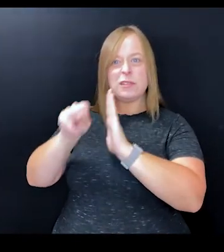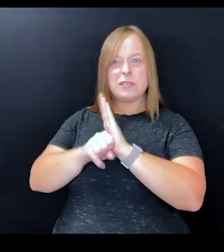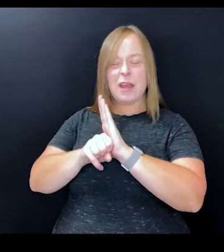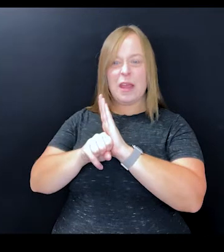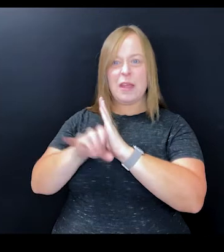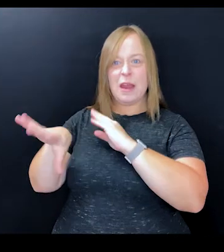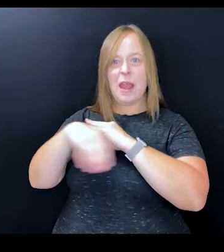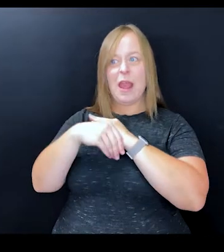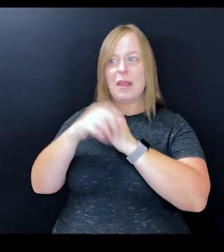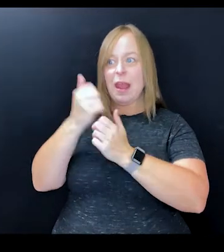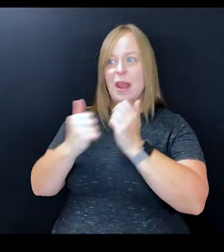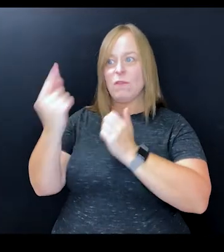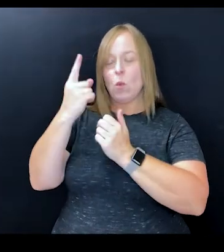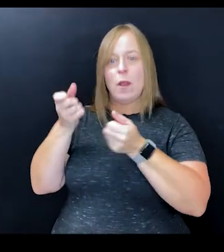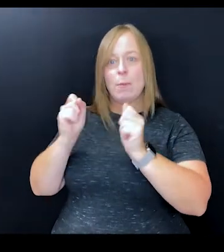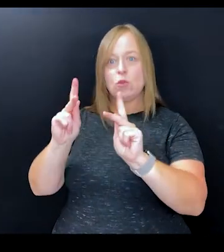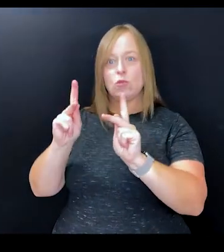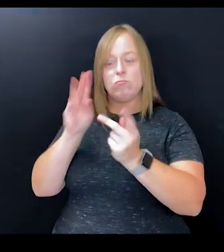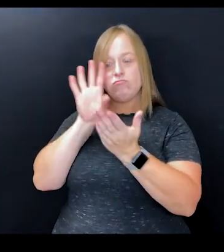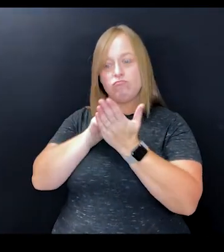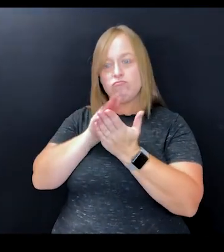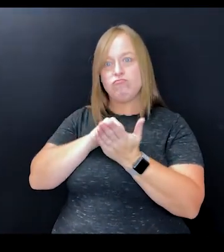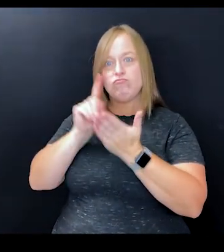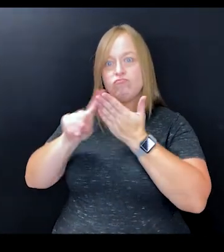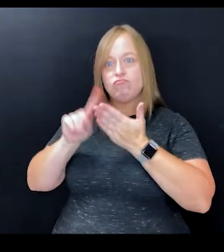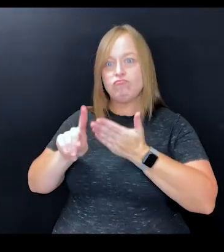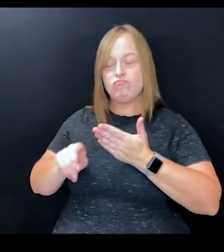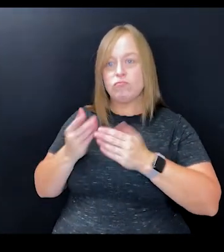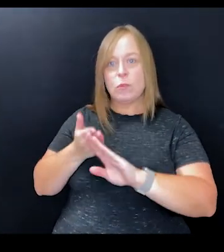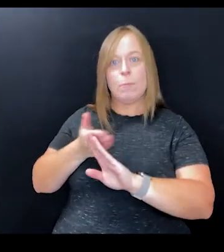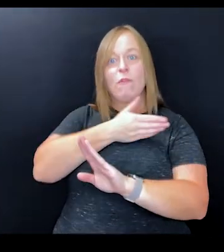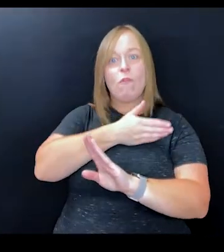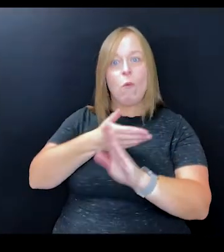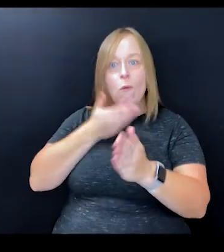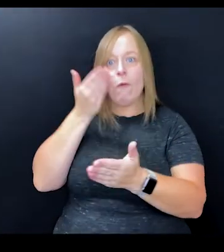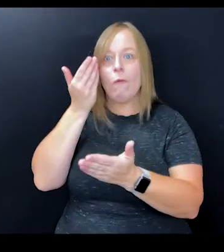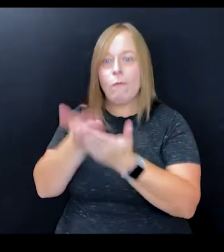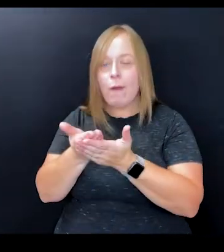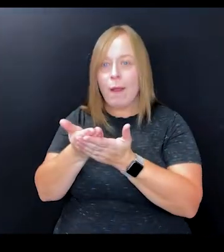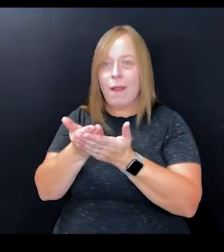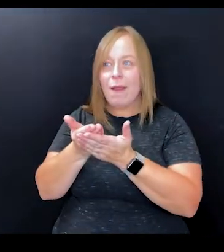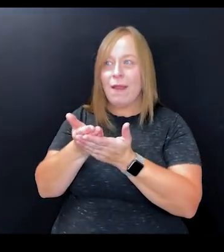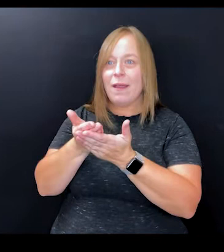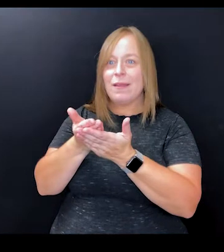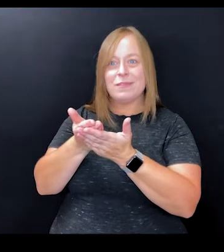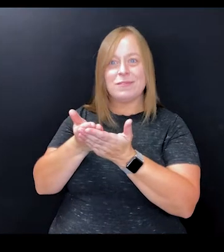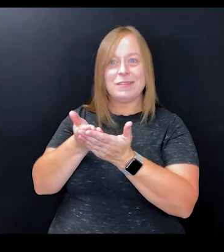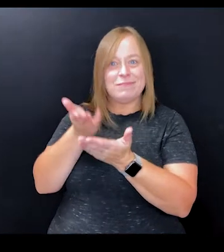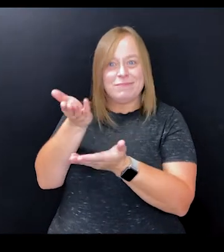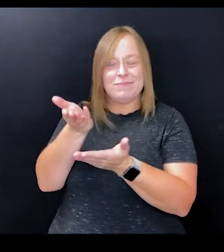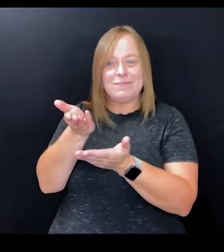and it gives everyone the opportunity to go ahead and find out what's going to be on that ballot.